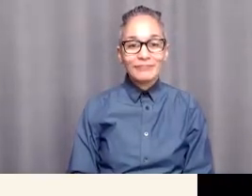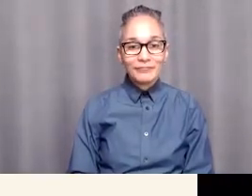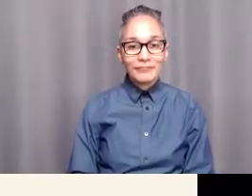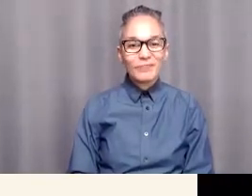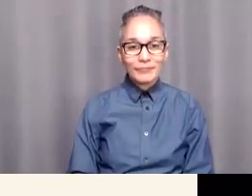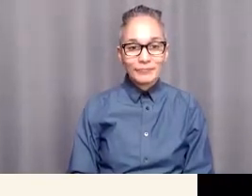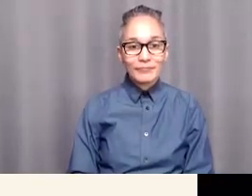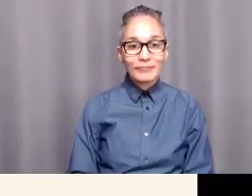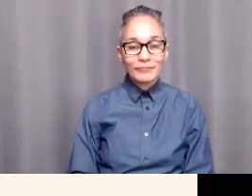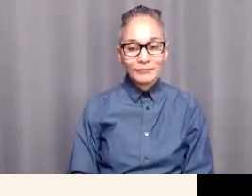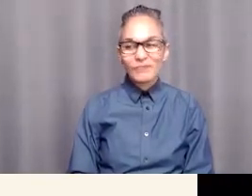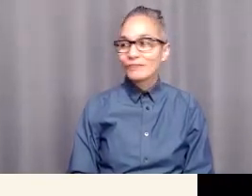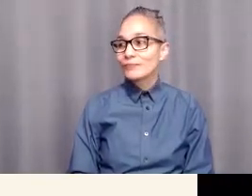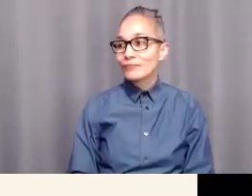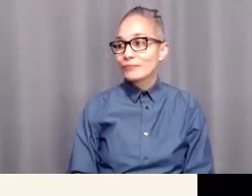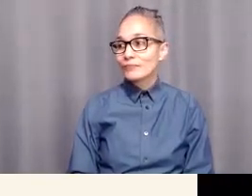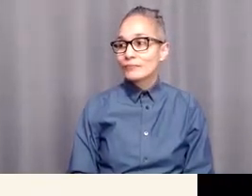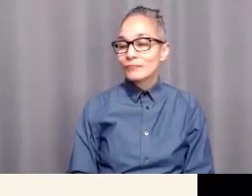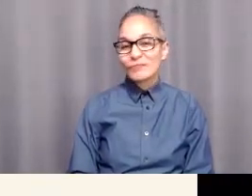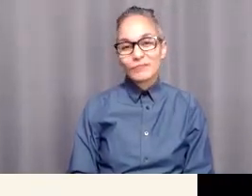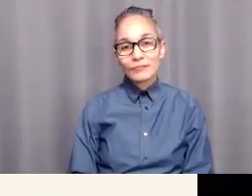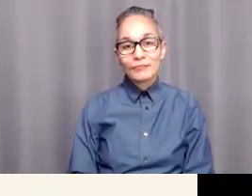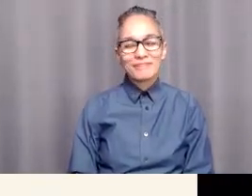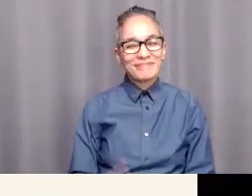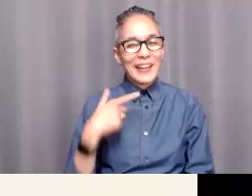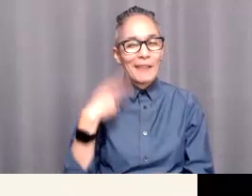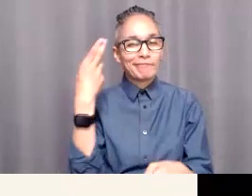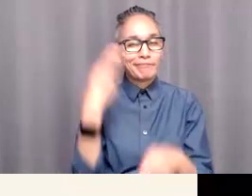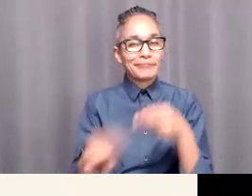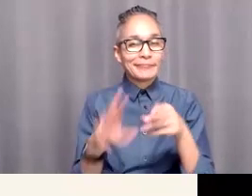Alright. We have a little activity here.